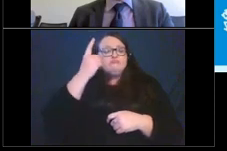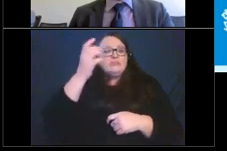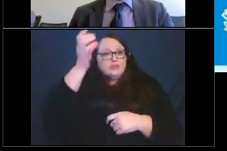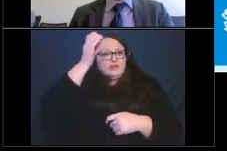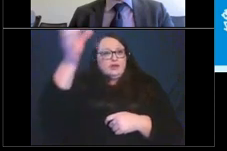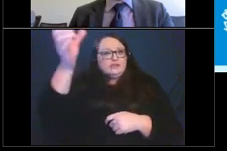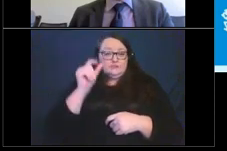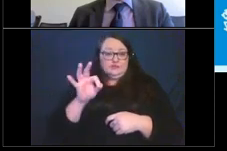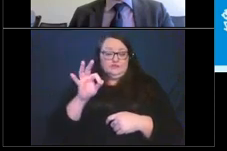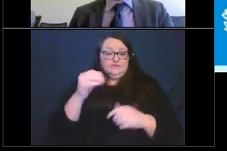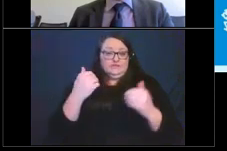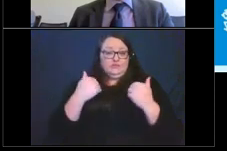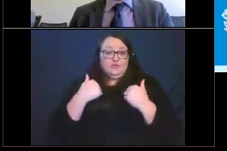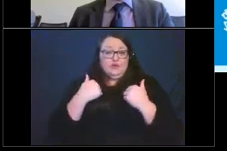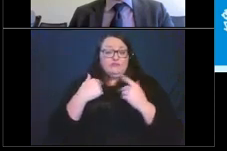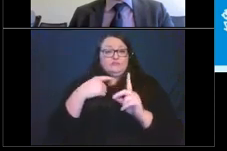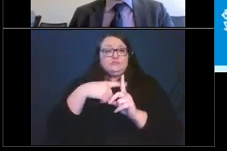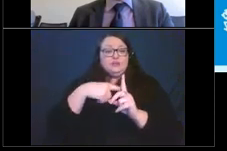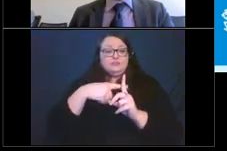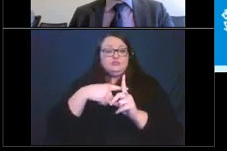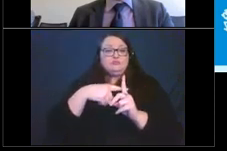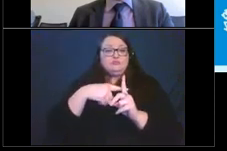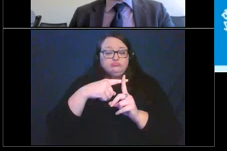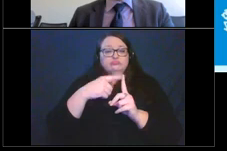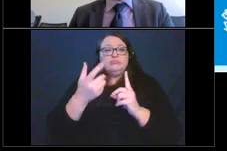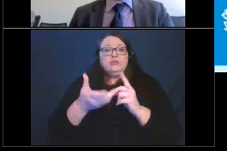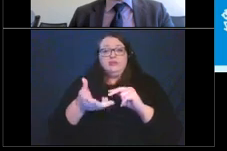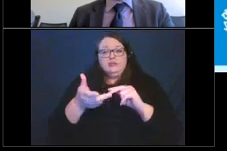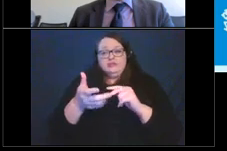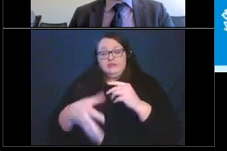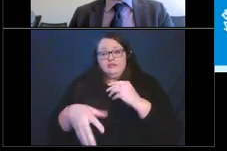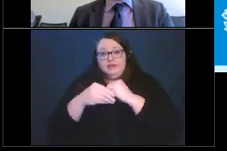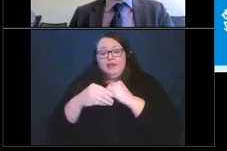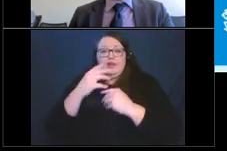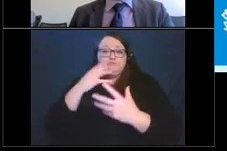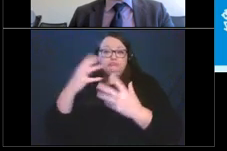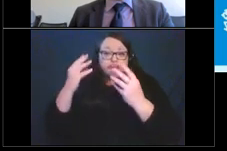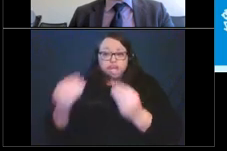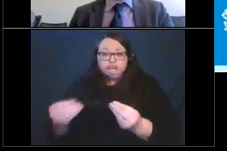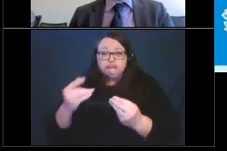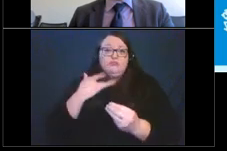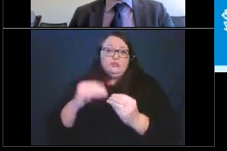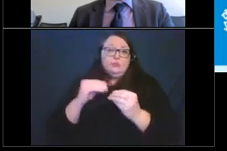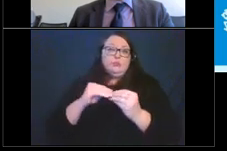you have temperature and you add high humidity, that makes it feel more oppressive. Wet bulb globe